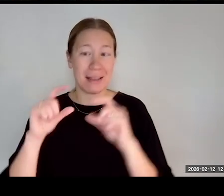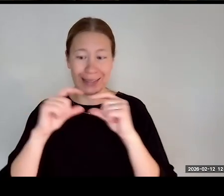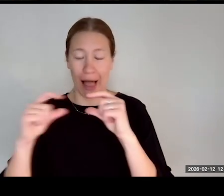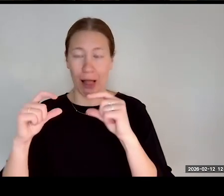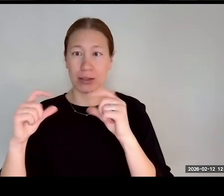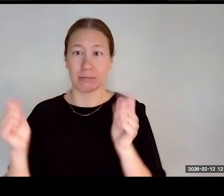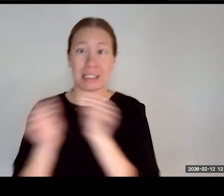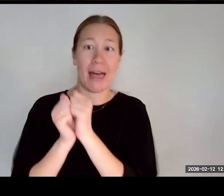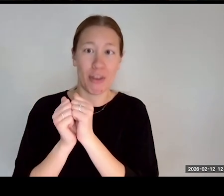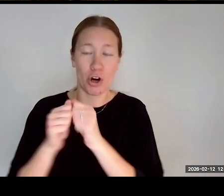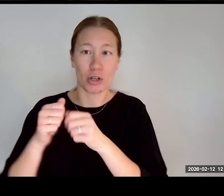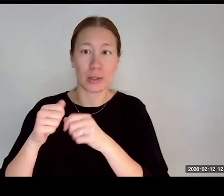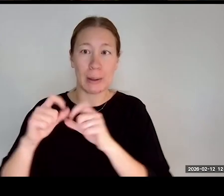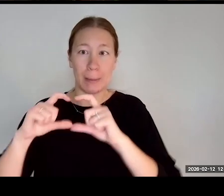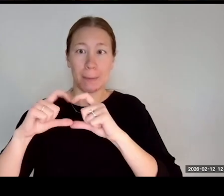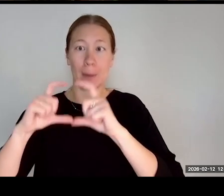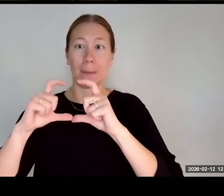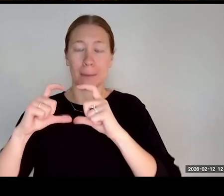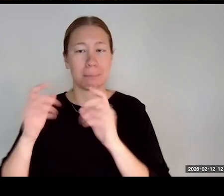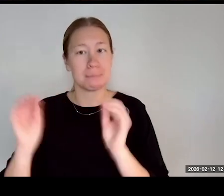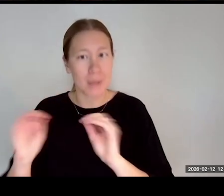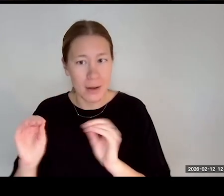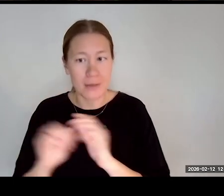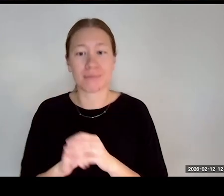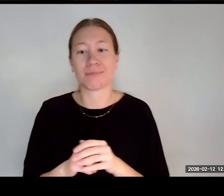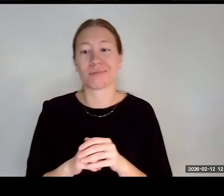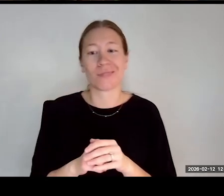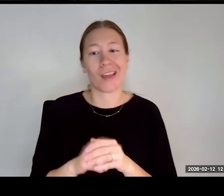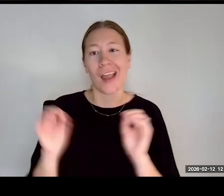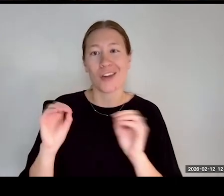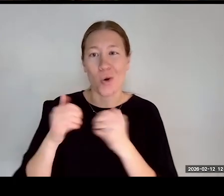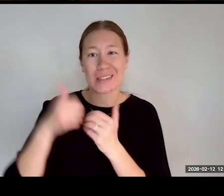of assistive technology from cell to cell and they should not contain a table within a table,